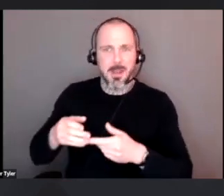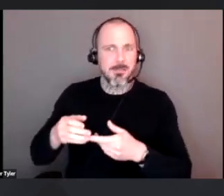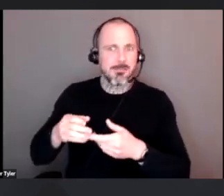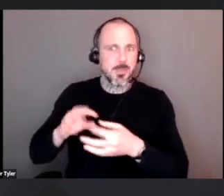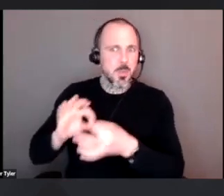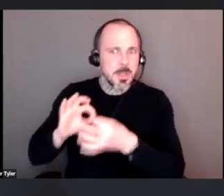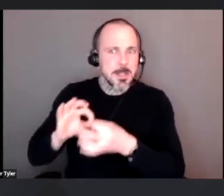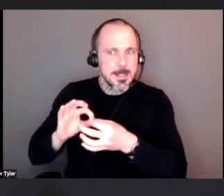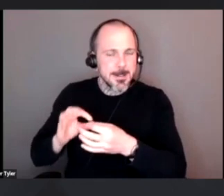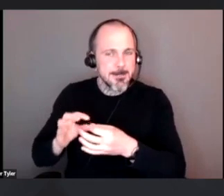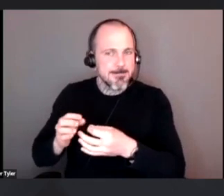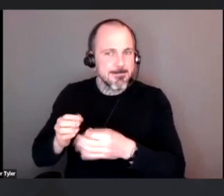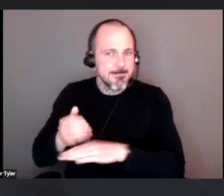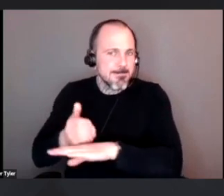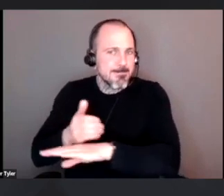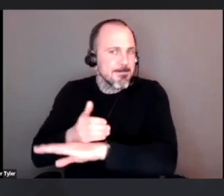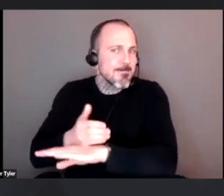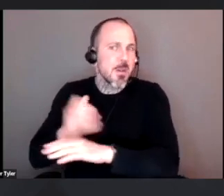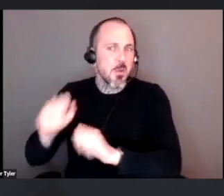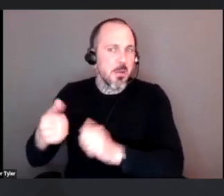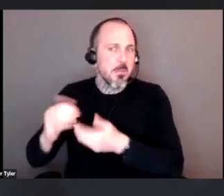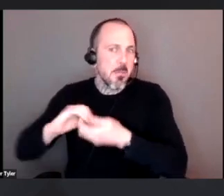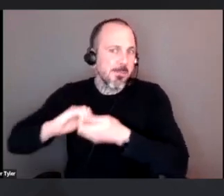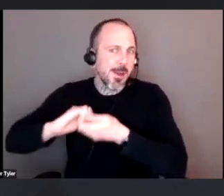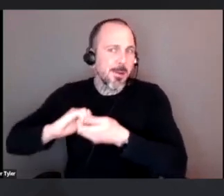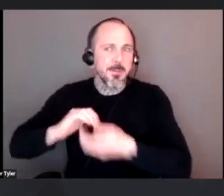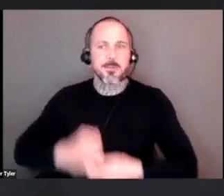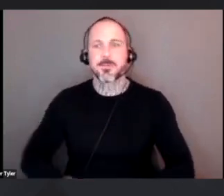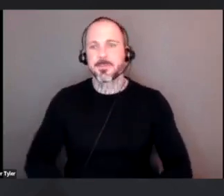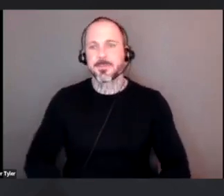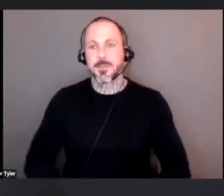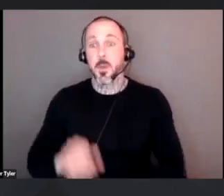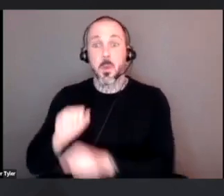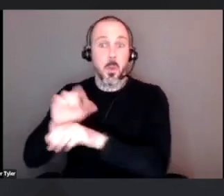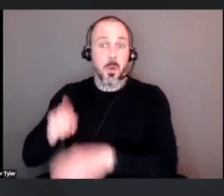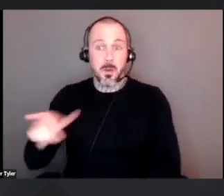we get along really well and you know, we've been working together for at least 10 years now,